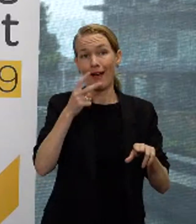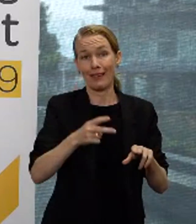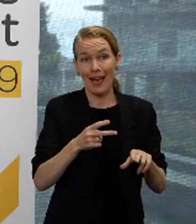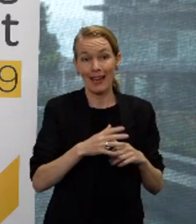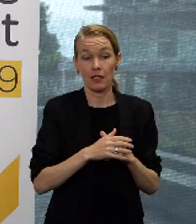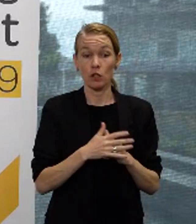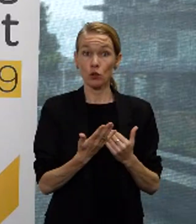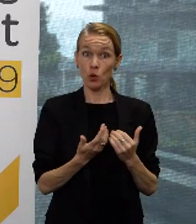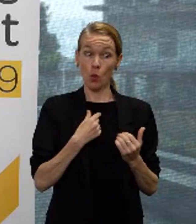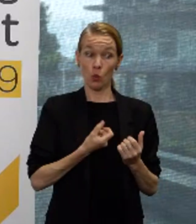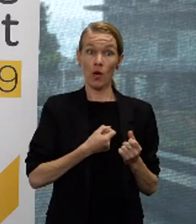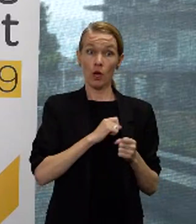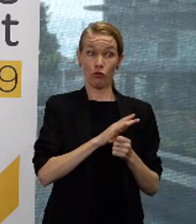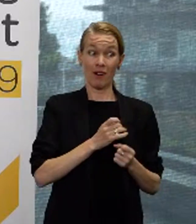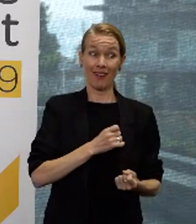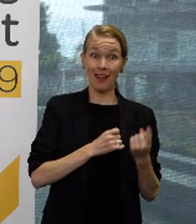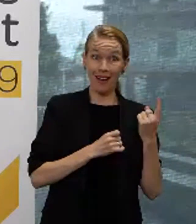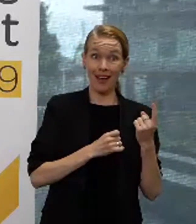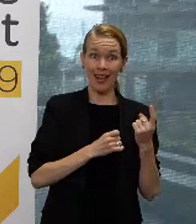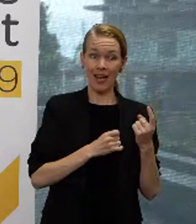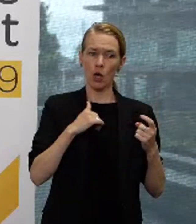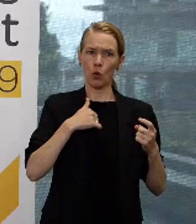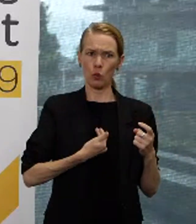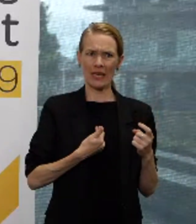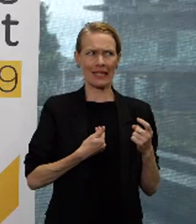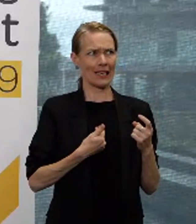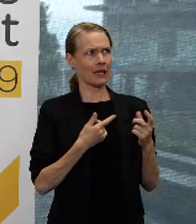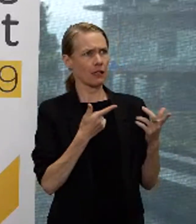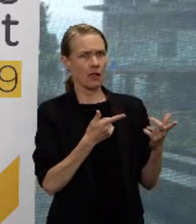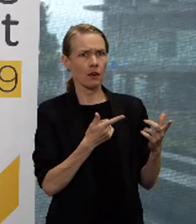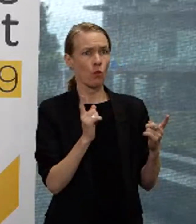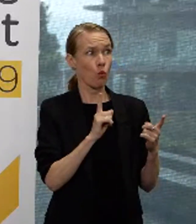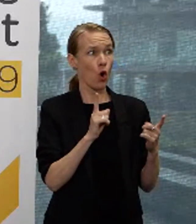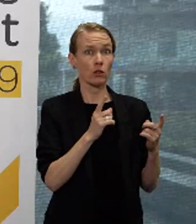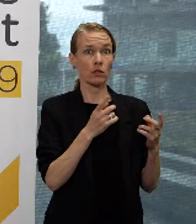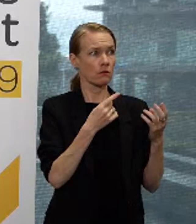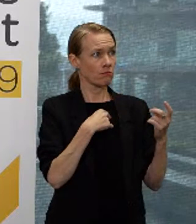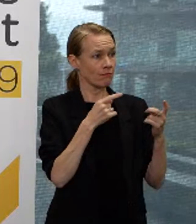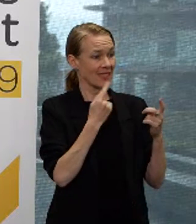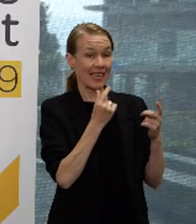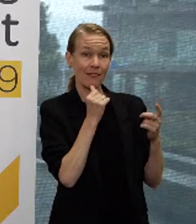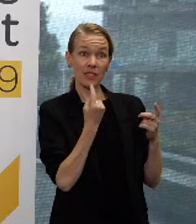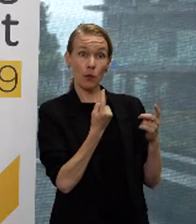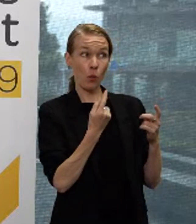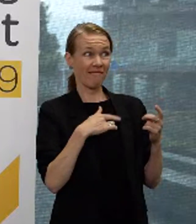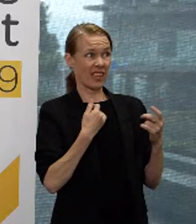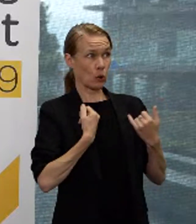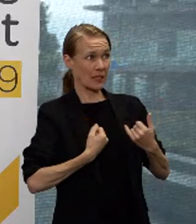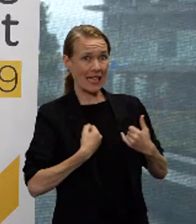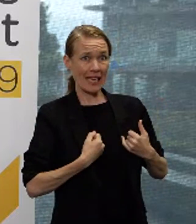That means, staying home if you are unwell and promptly seeking a test, continuing to use the NZ COVID